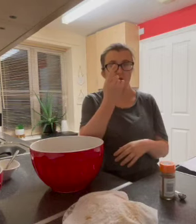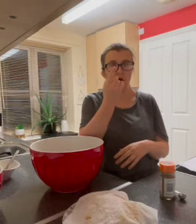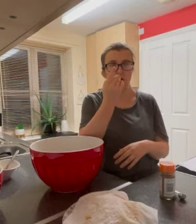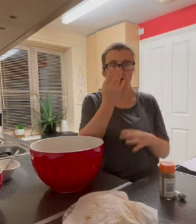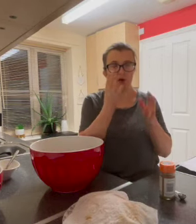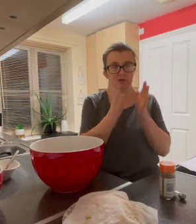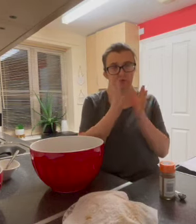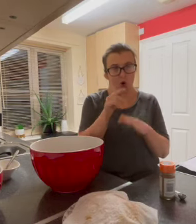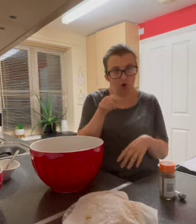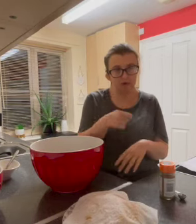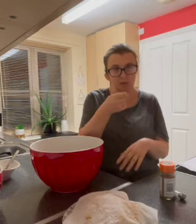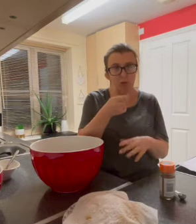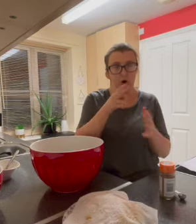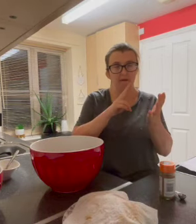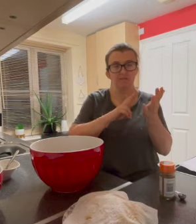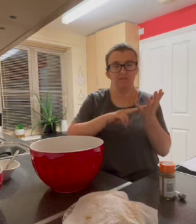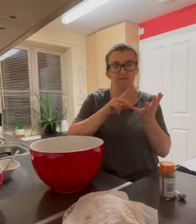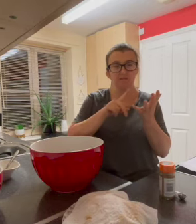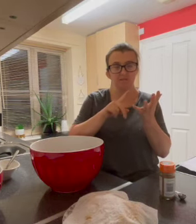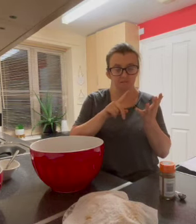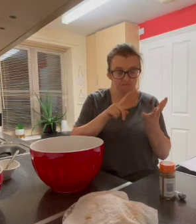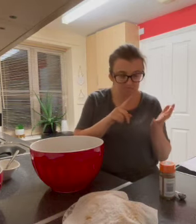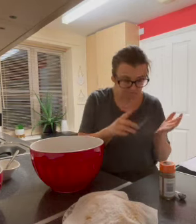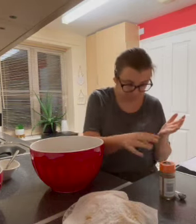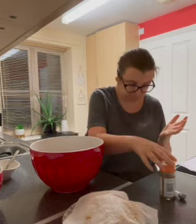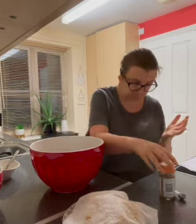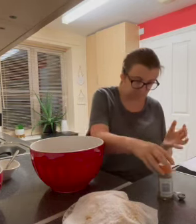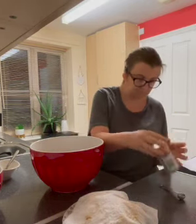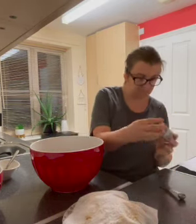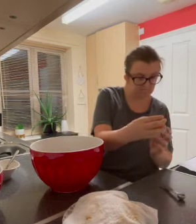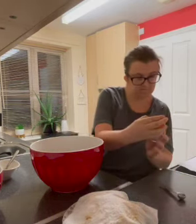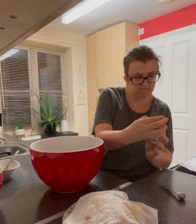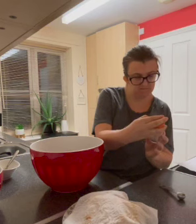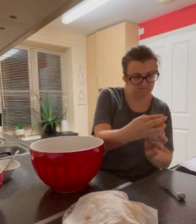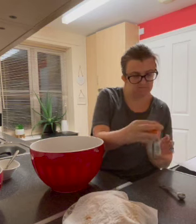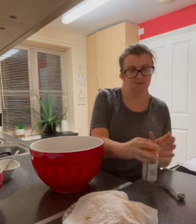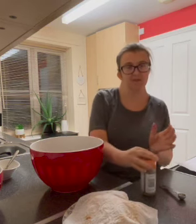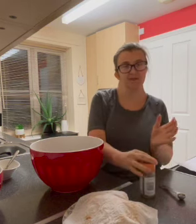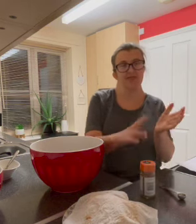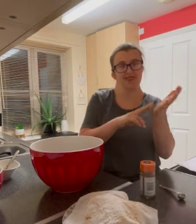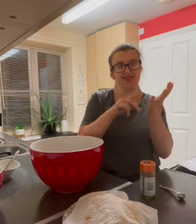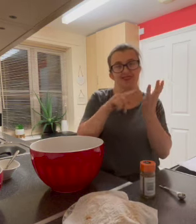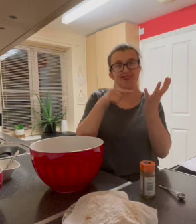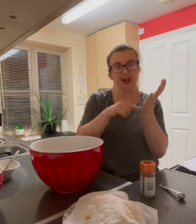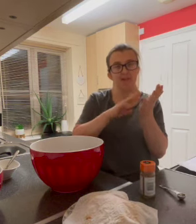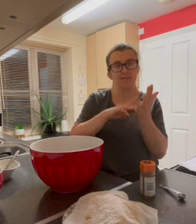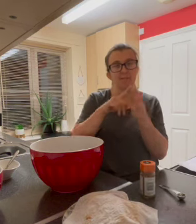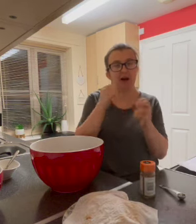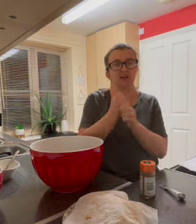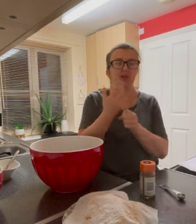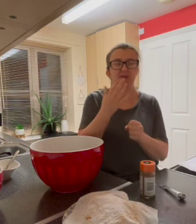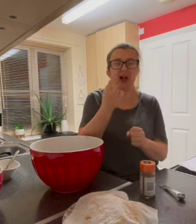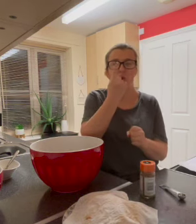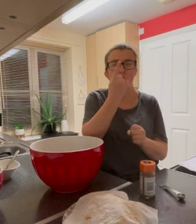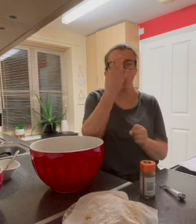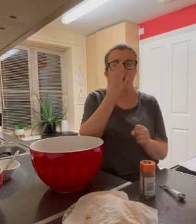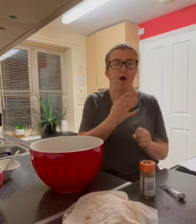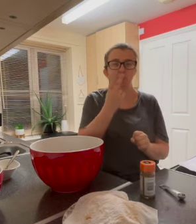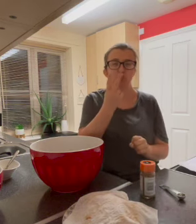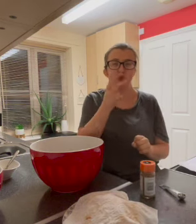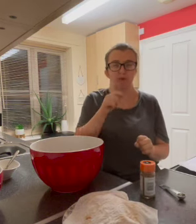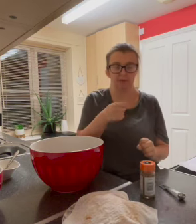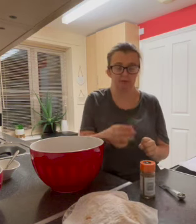1\2 Small Spoon of Nutmeg.